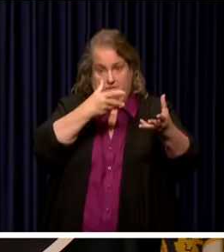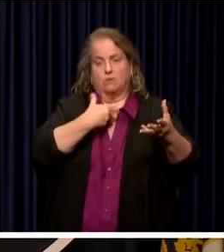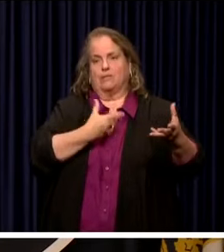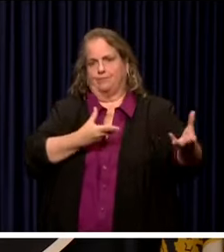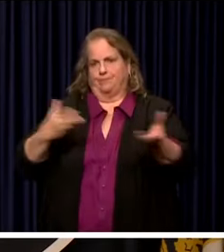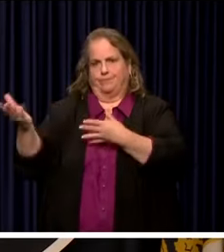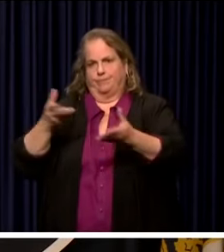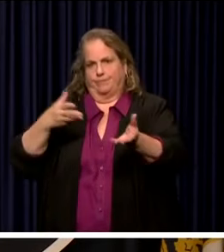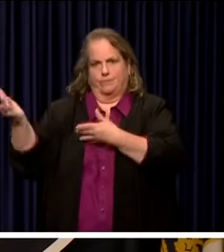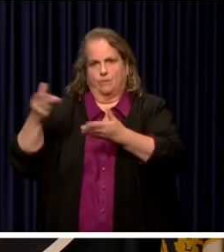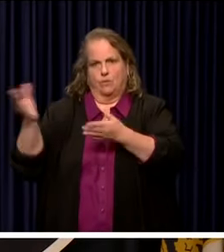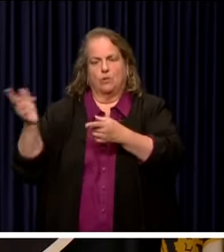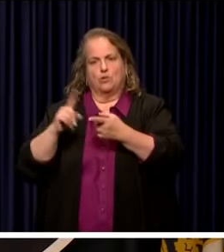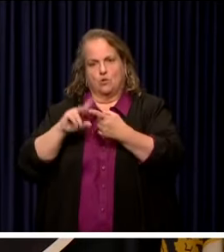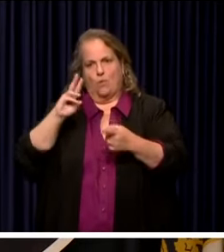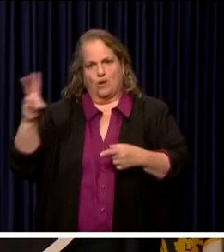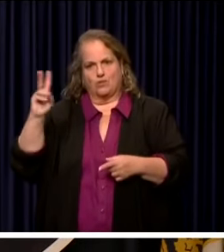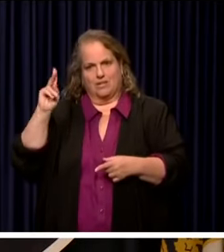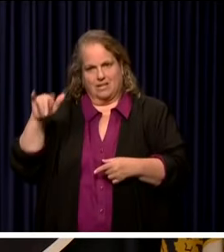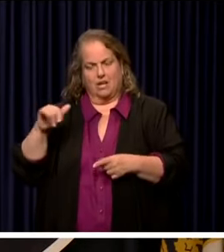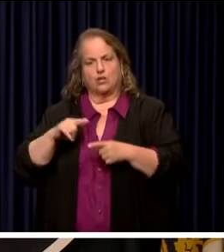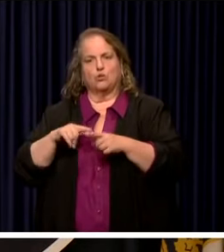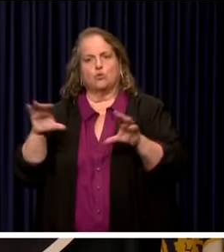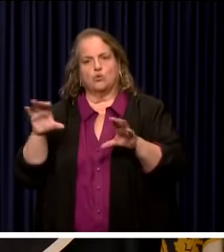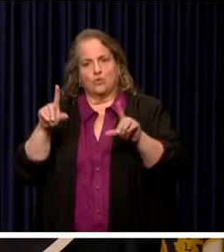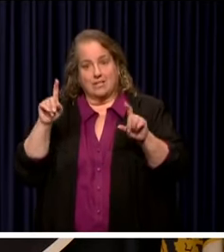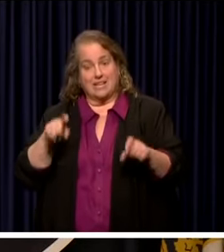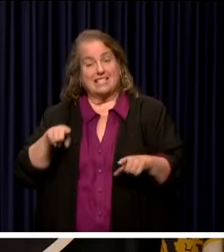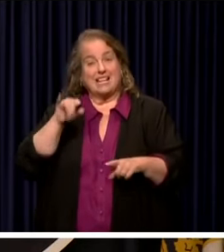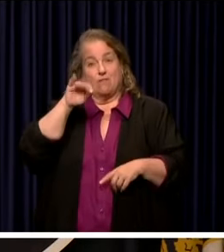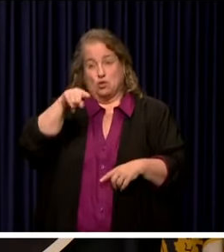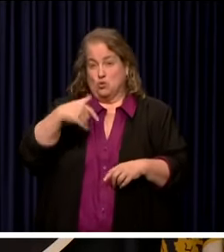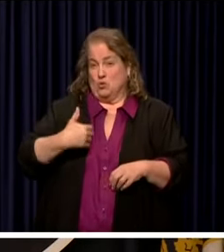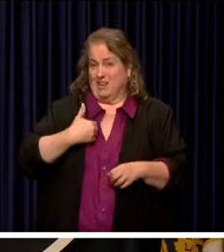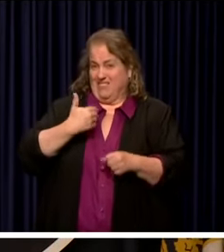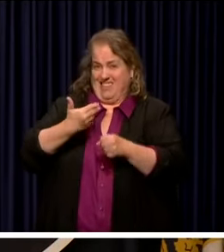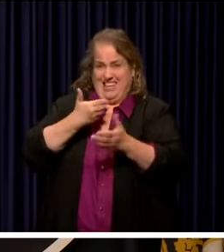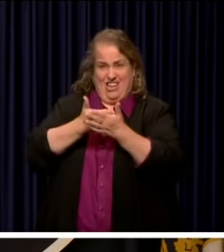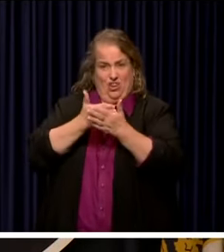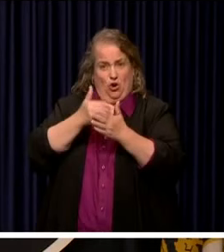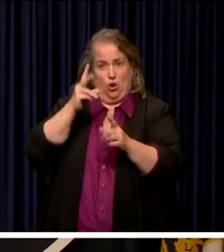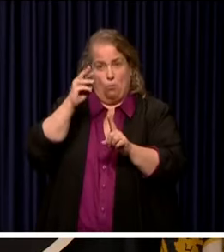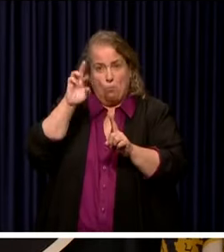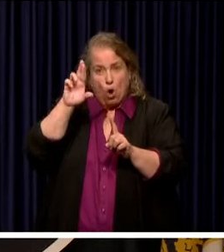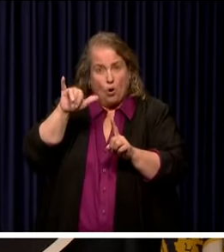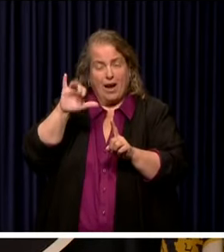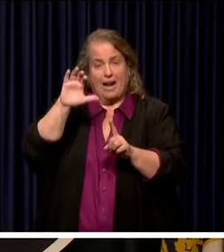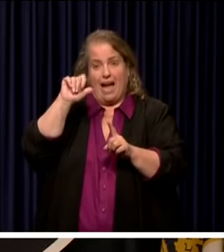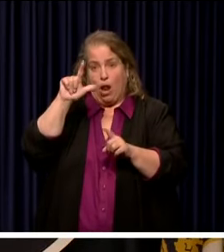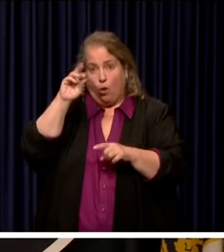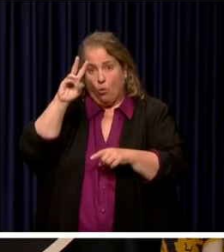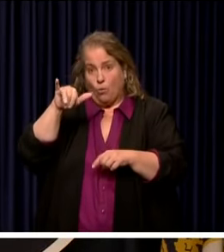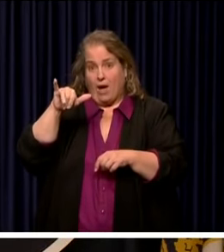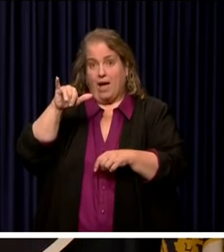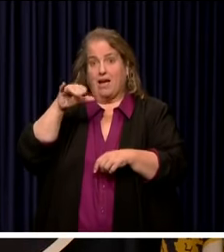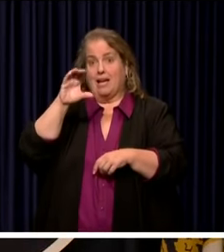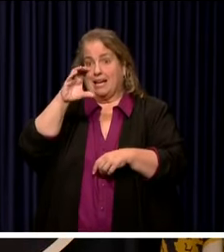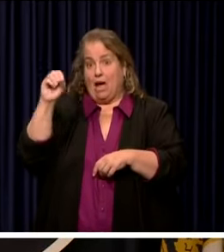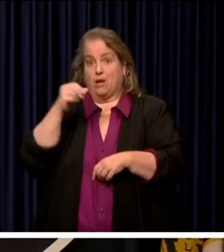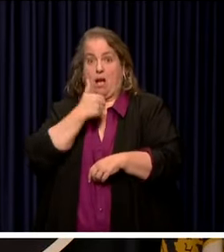TODAY COVID-19 PATIENTS OR ANYONE IN THE COMMUNITY EXPERIENCING SYMPTOMS. INDIVIDUALS WHO WOULD LIKE TO BE TESTED WILL BE SCREENED PARK